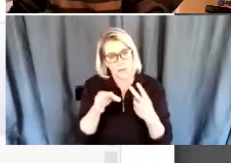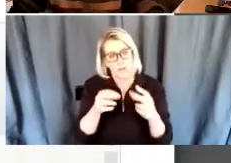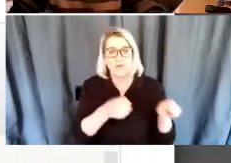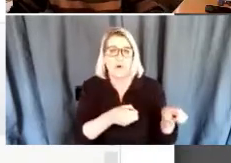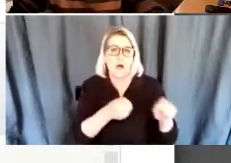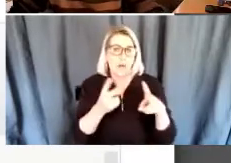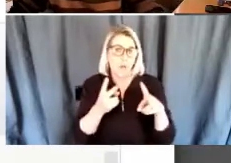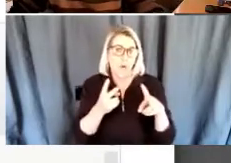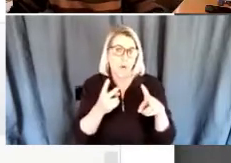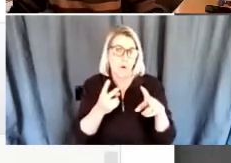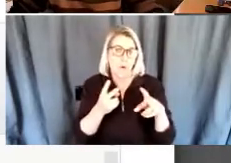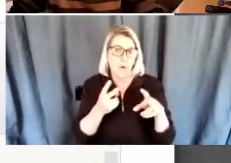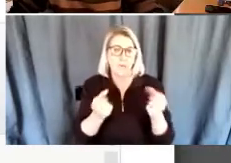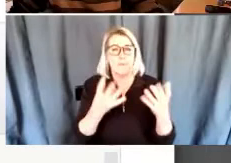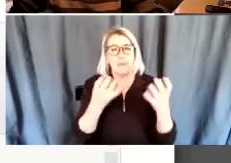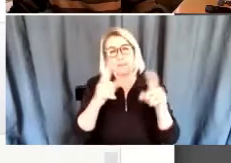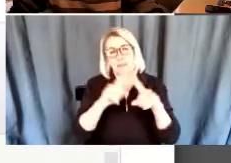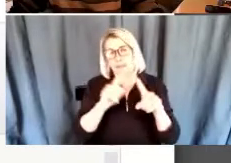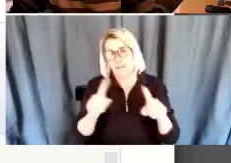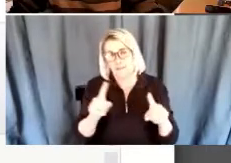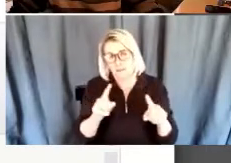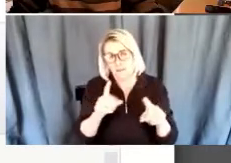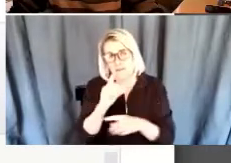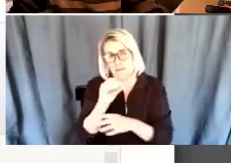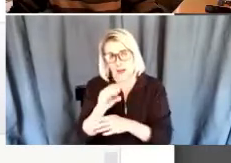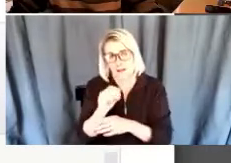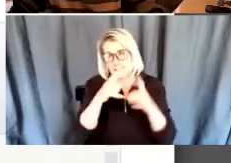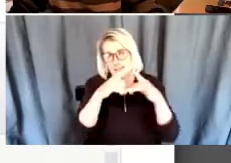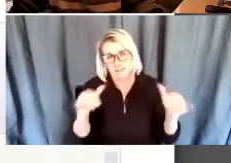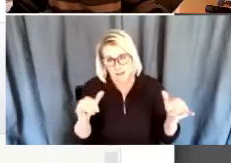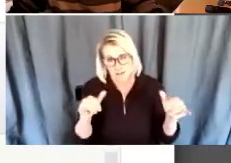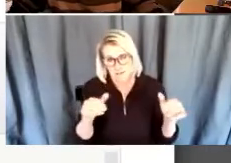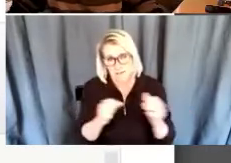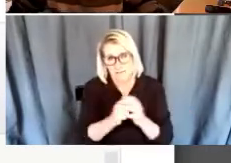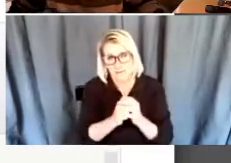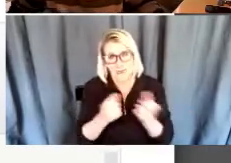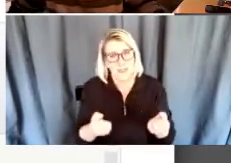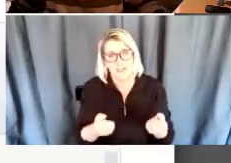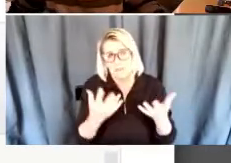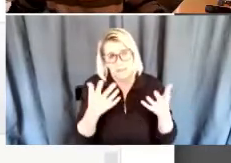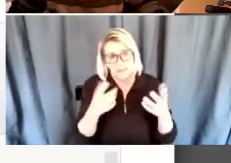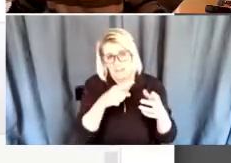multiple files at a time. 14:26:51 You can upload as many documents